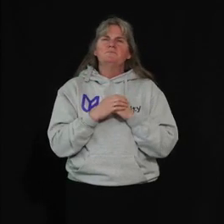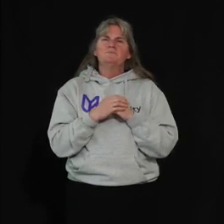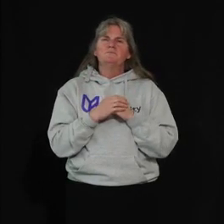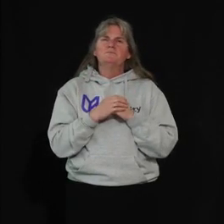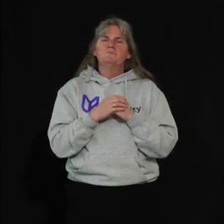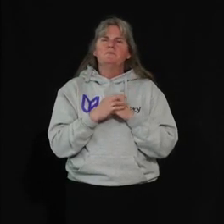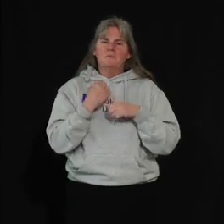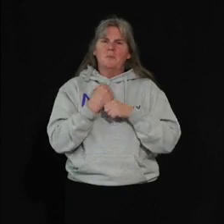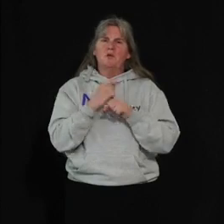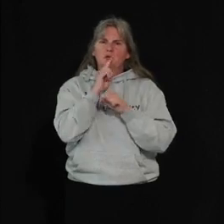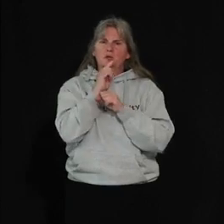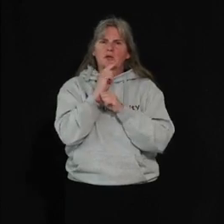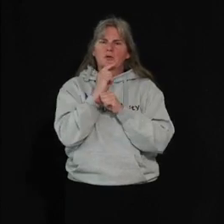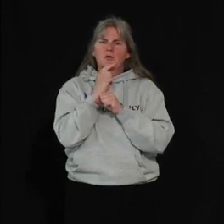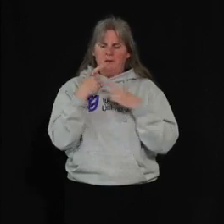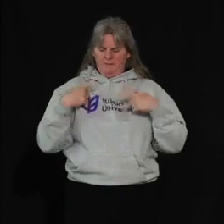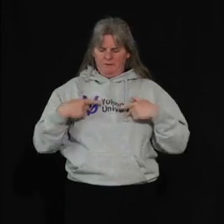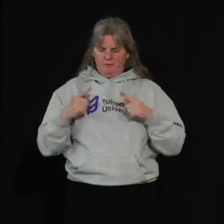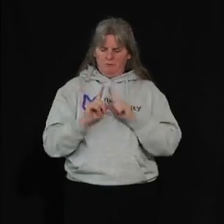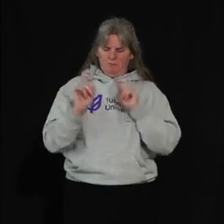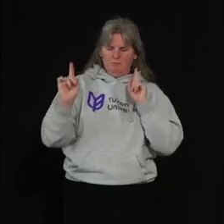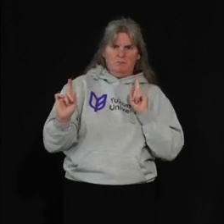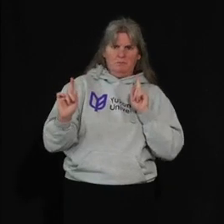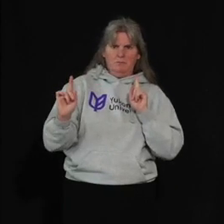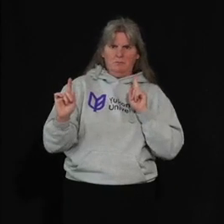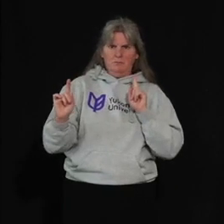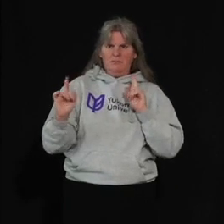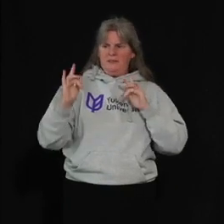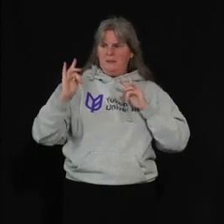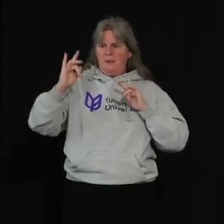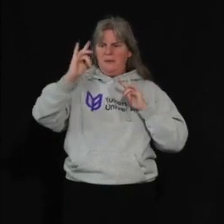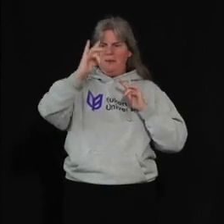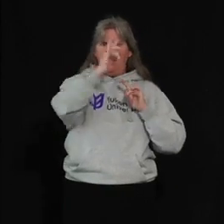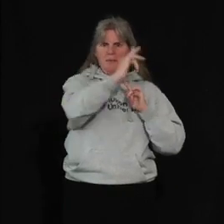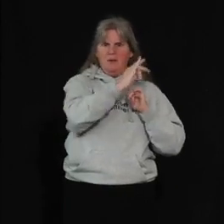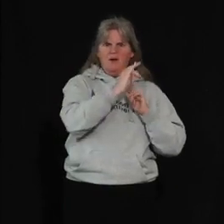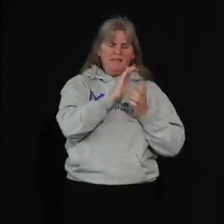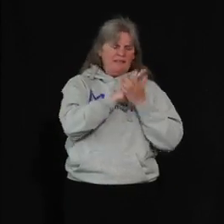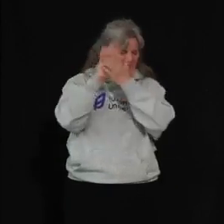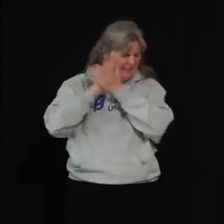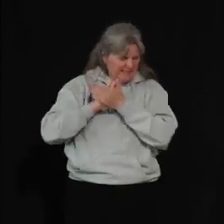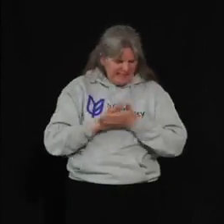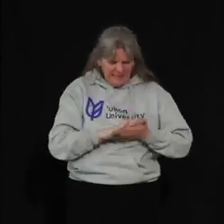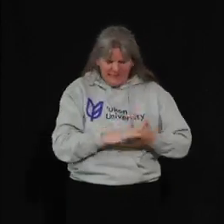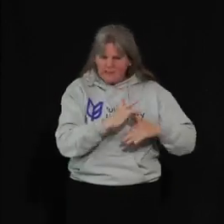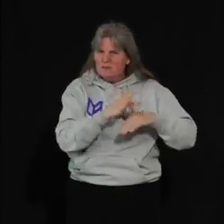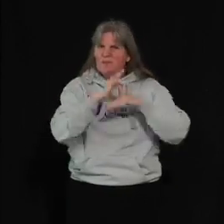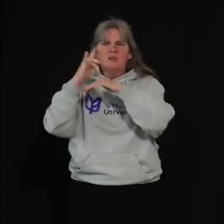sure that physical spacing within the restaurant is observed and cleaning and